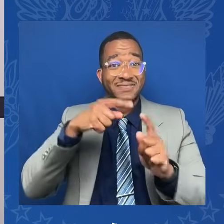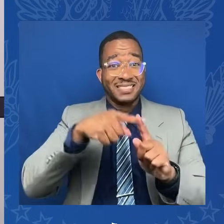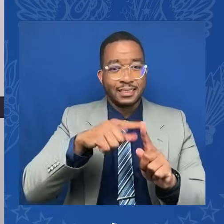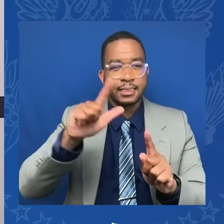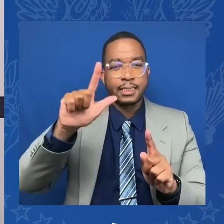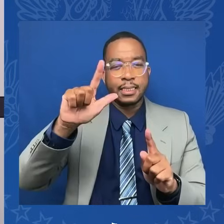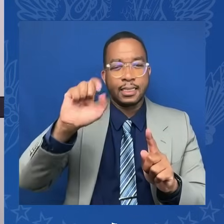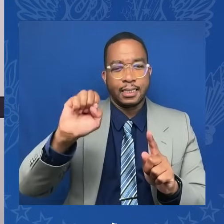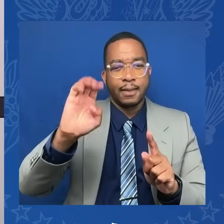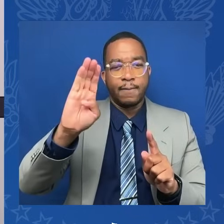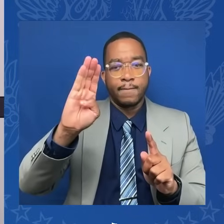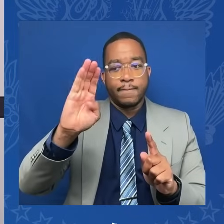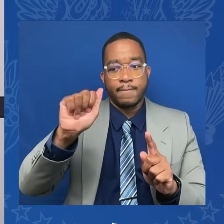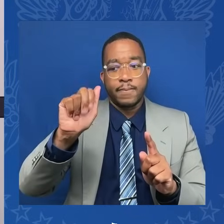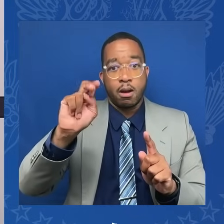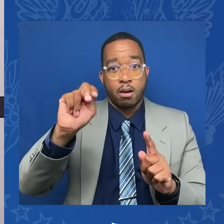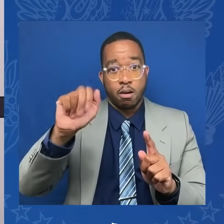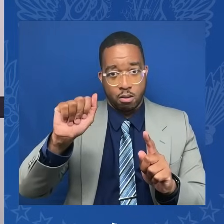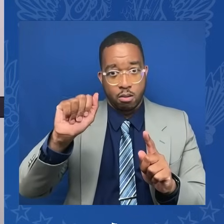and on the institutional aspect in both countries,